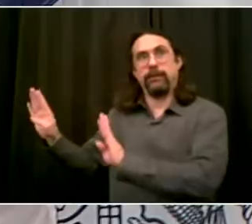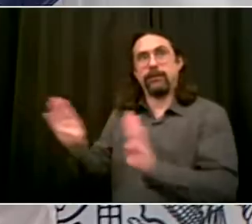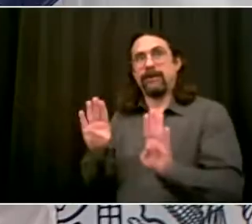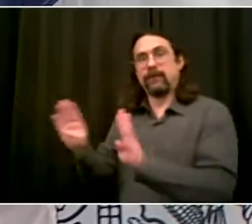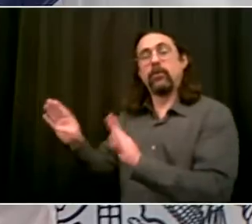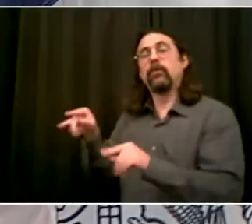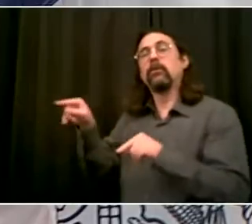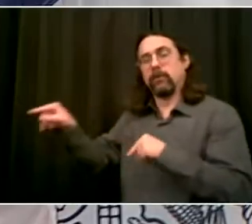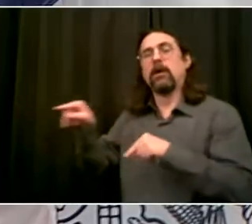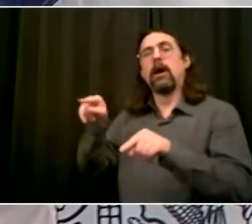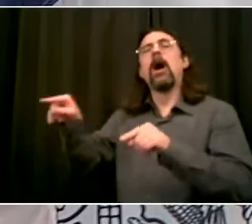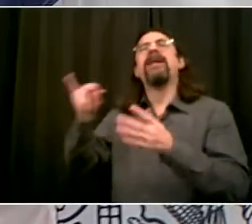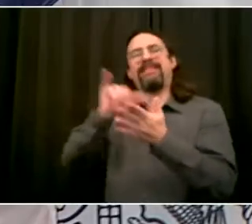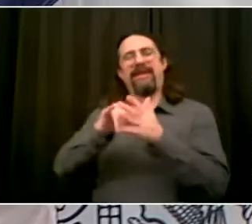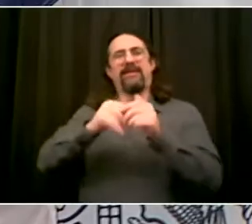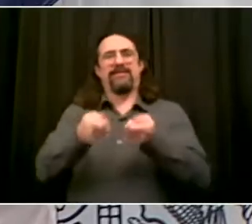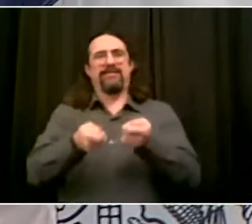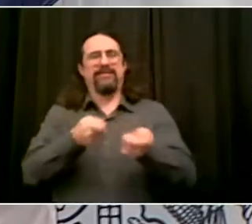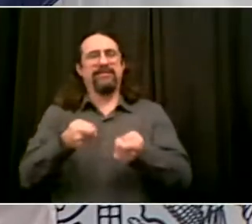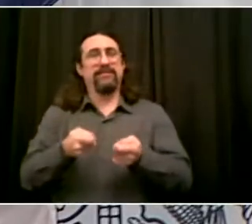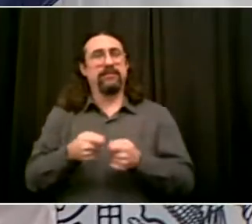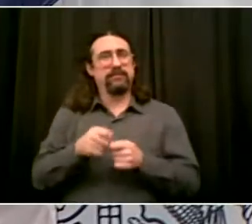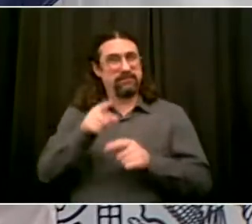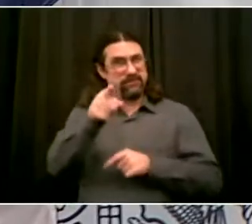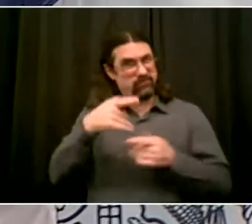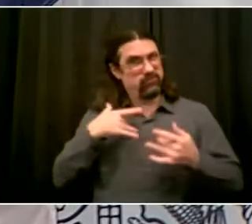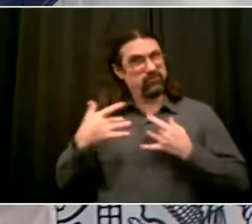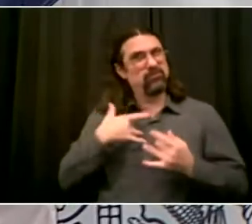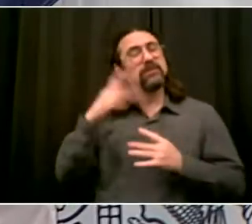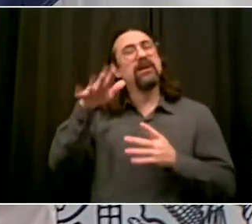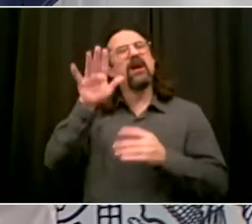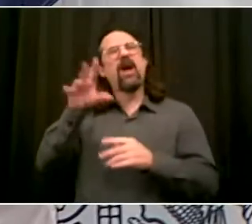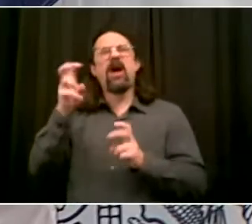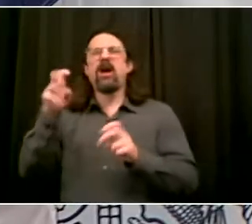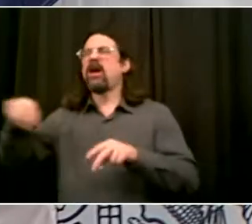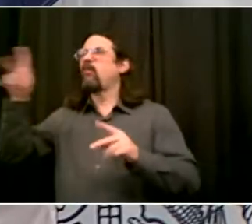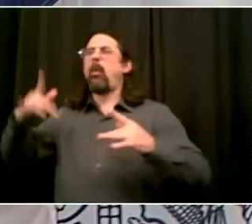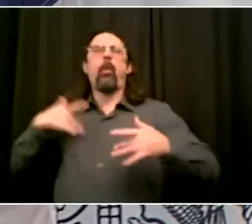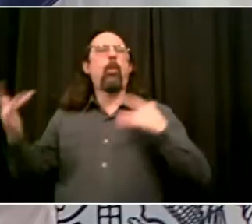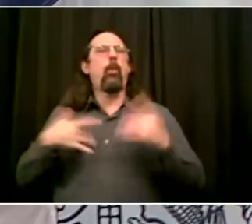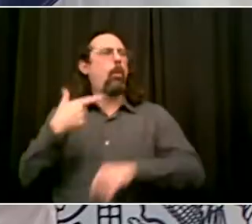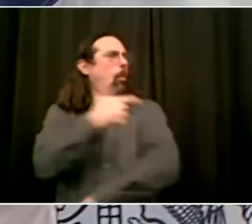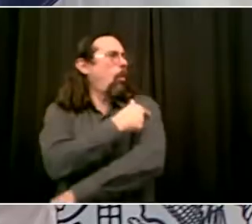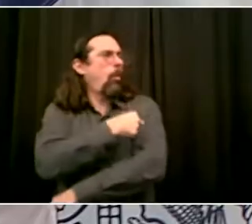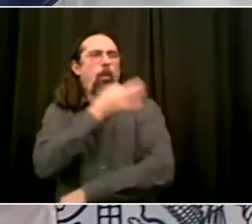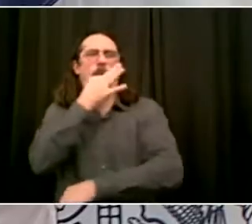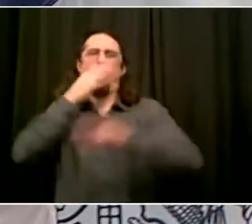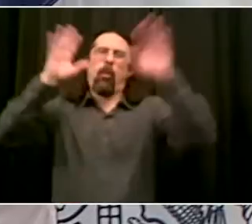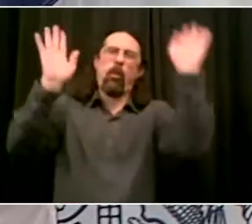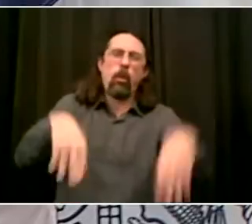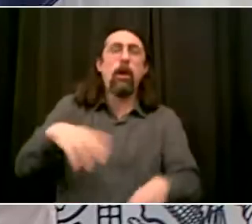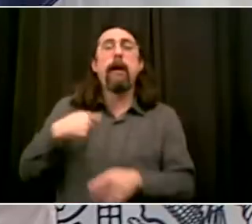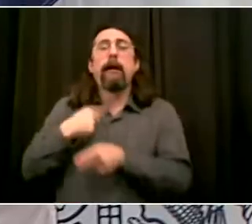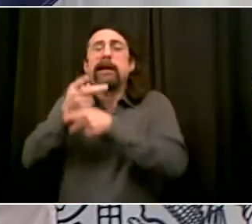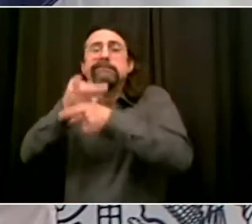BOB, I WILL TELL YOU WHY I DON'T SHARE THE CONCERN ABOUT WHAT IS BEING PORTRAYED D D AN